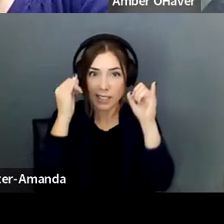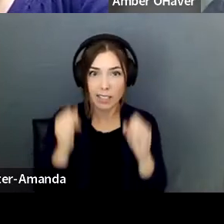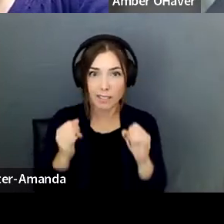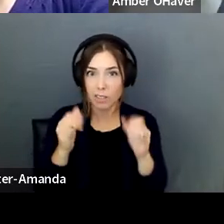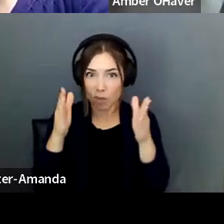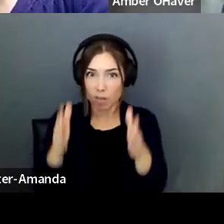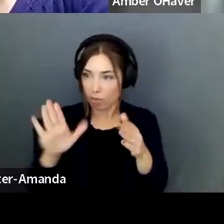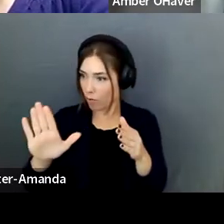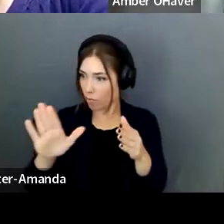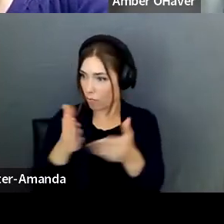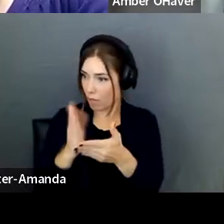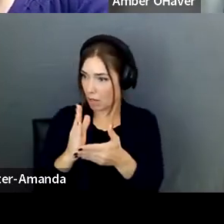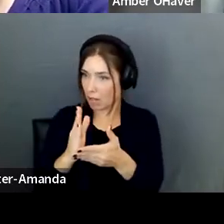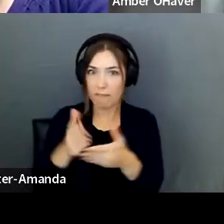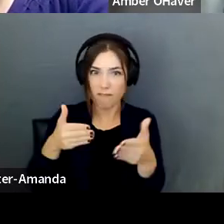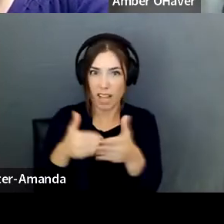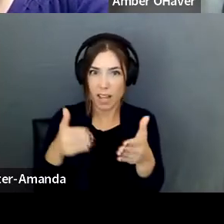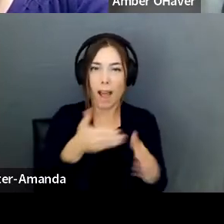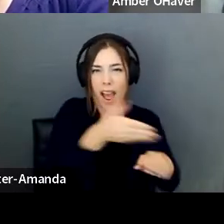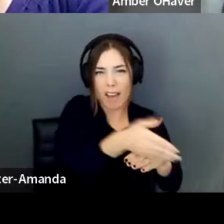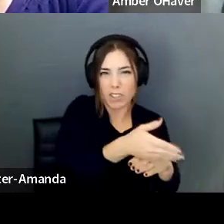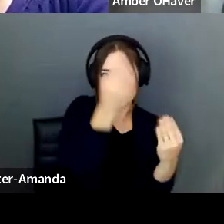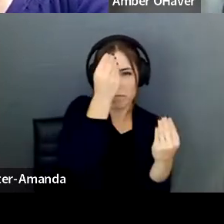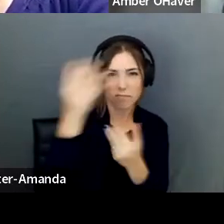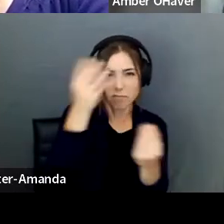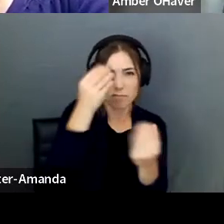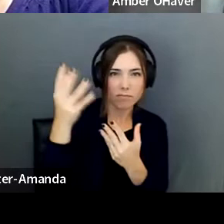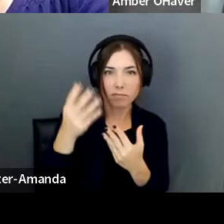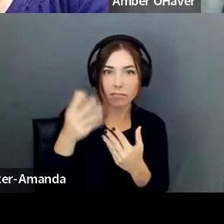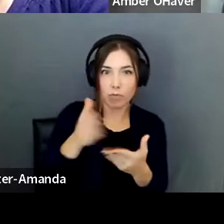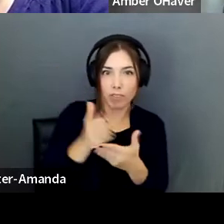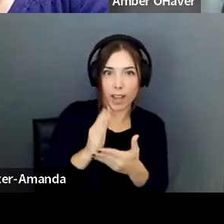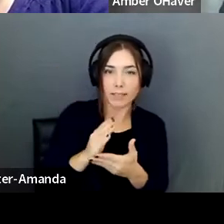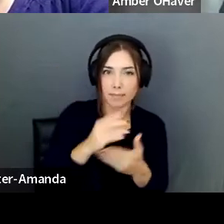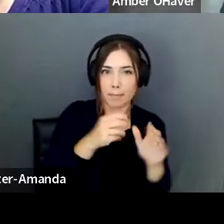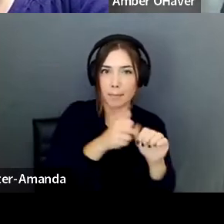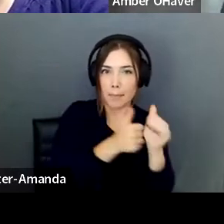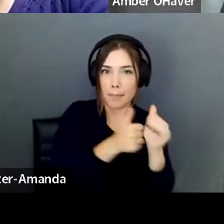them on what rights are based on the rule they can help them address that and walk through navigate that process.